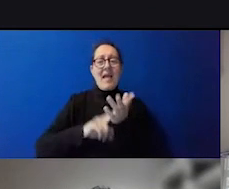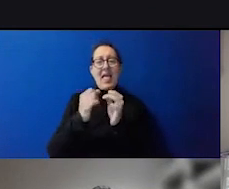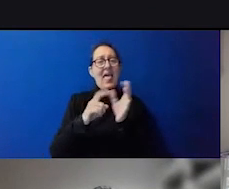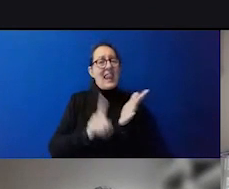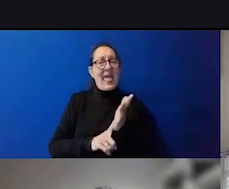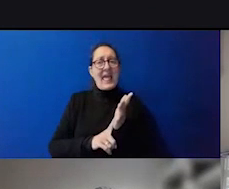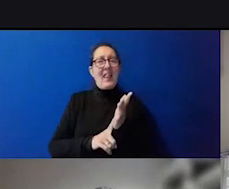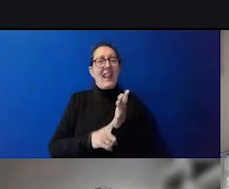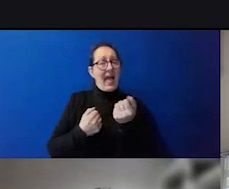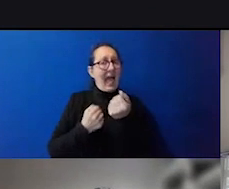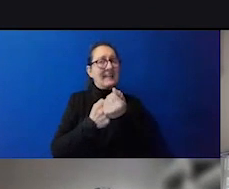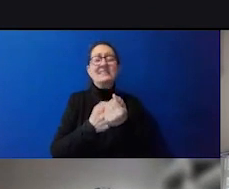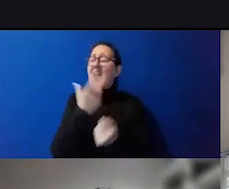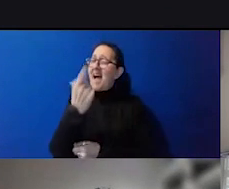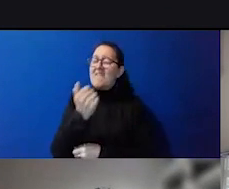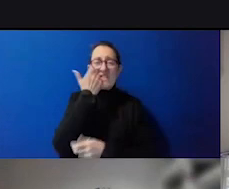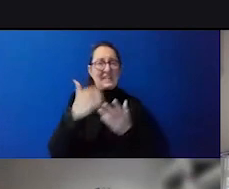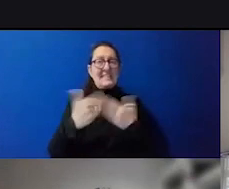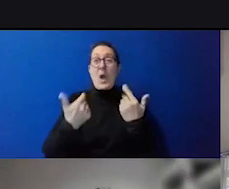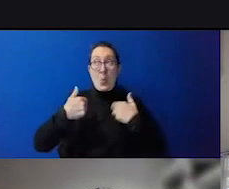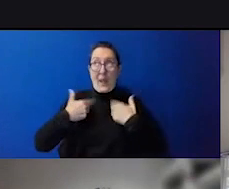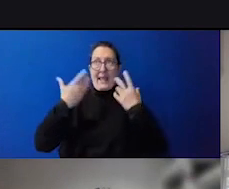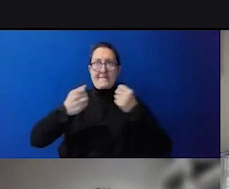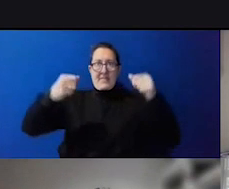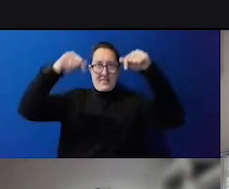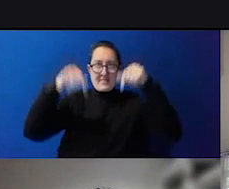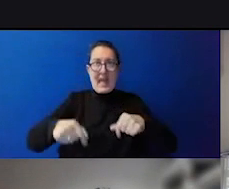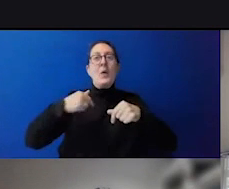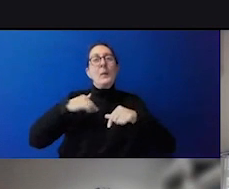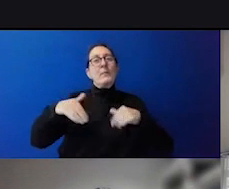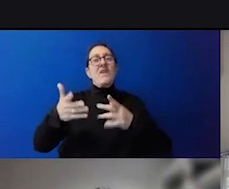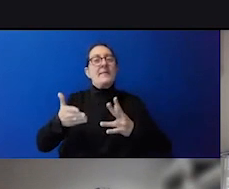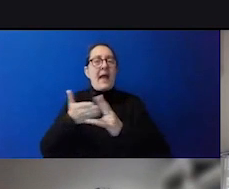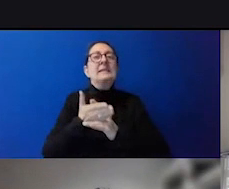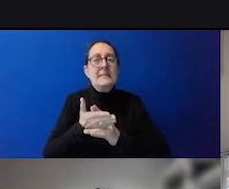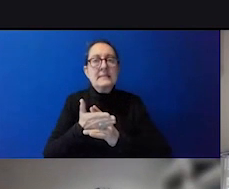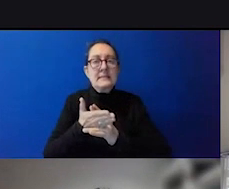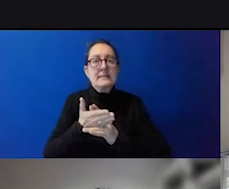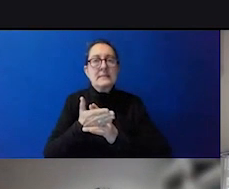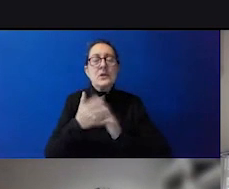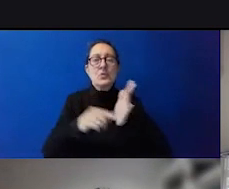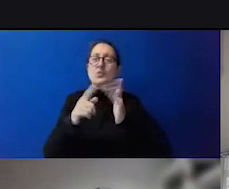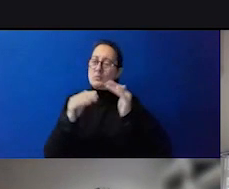make sure that we do provide access to justice as Sha has mentioned that is the stacks the odds are